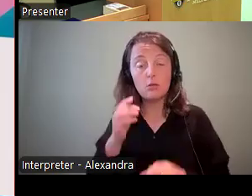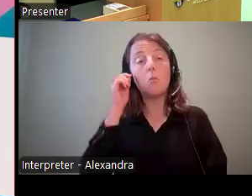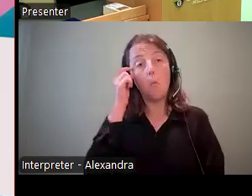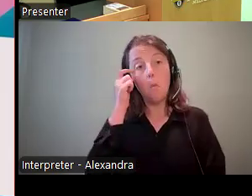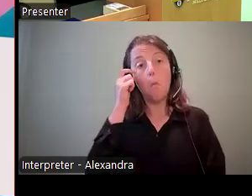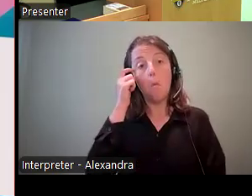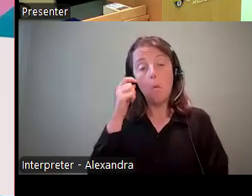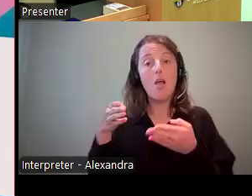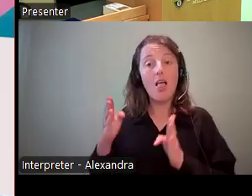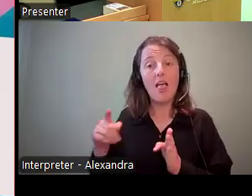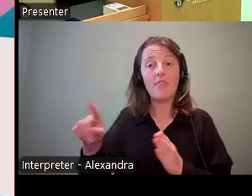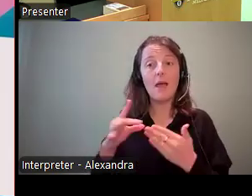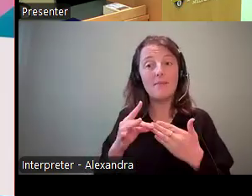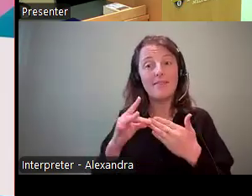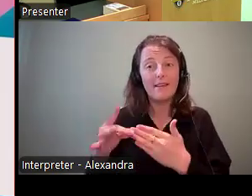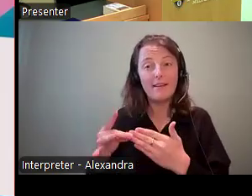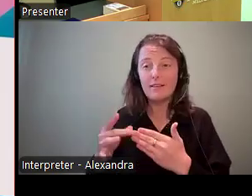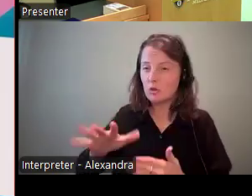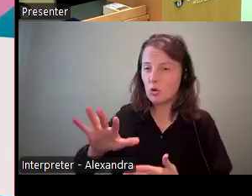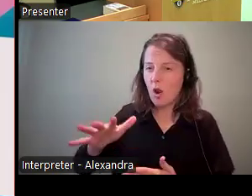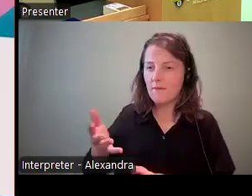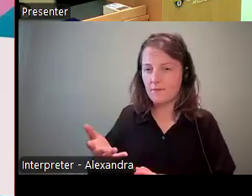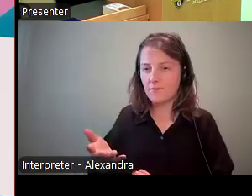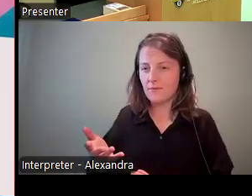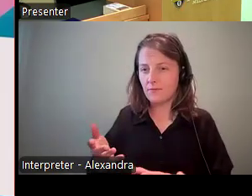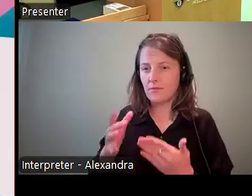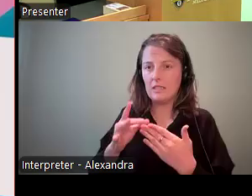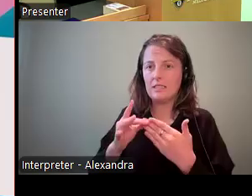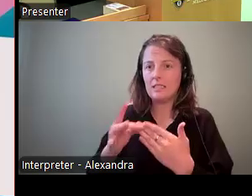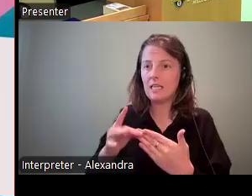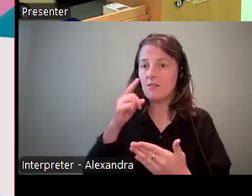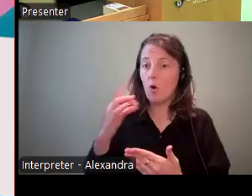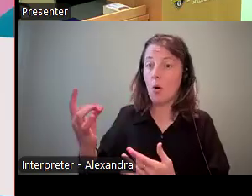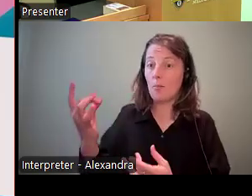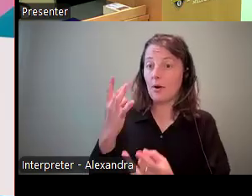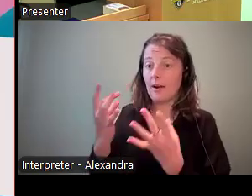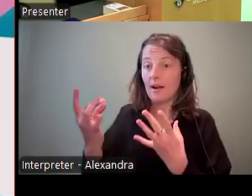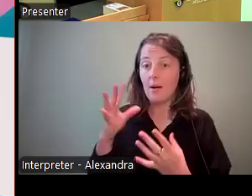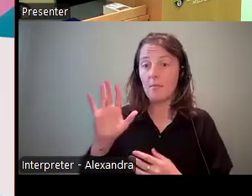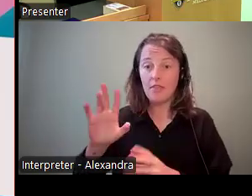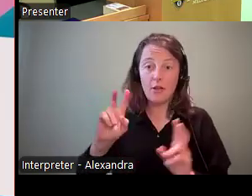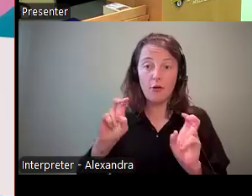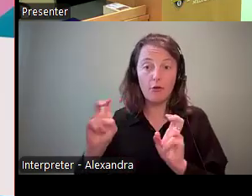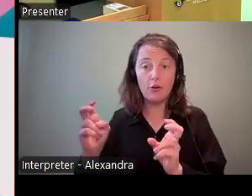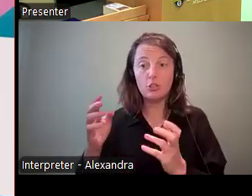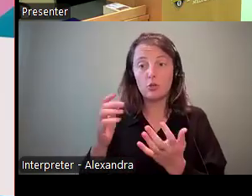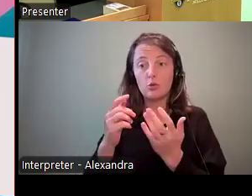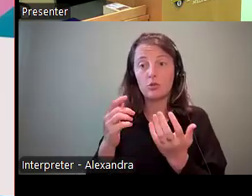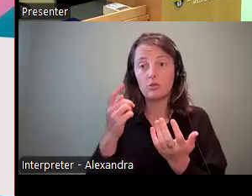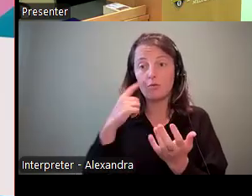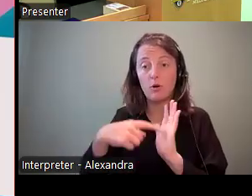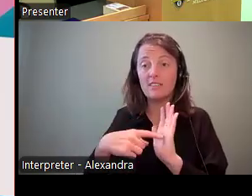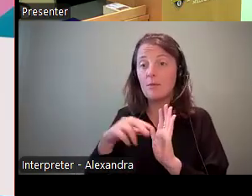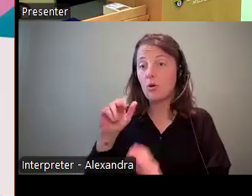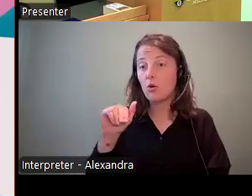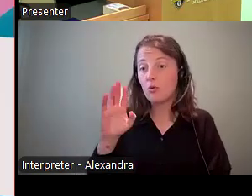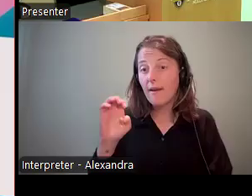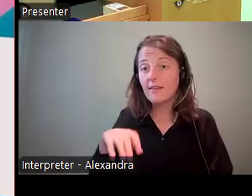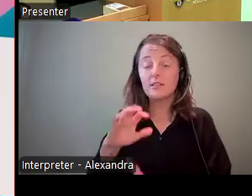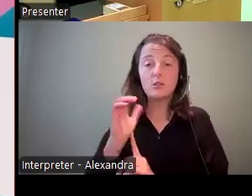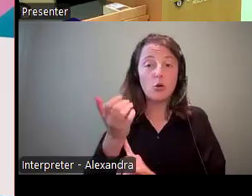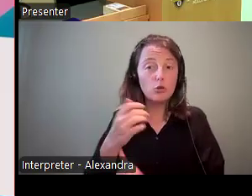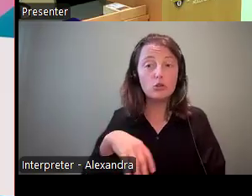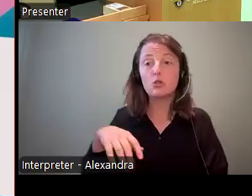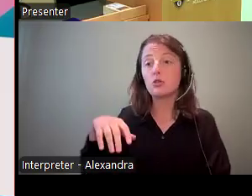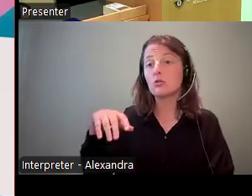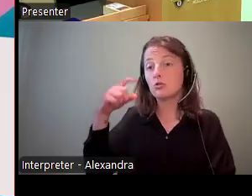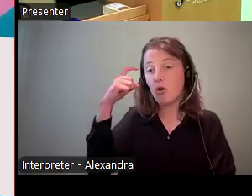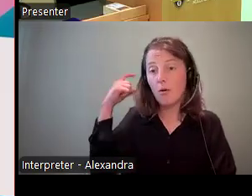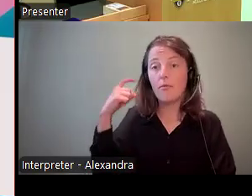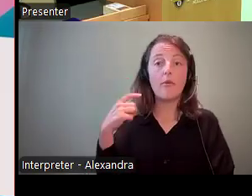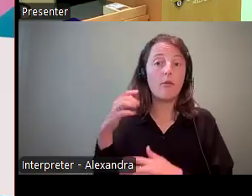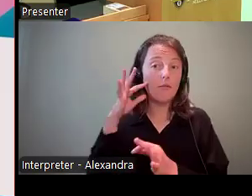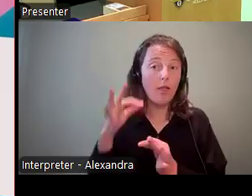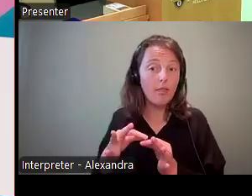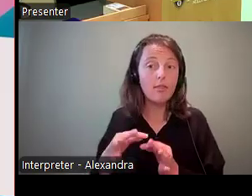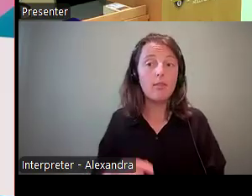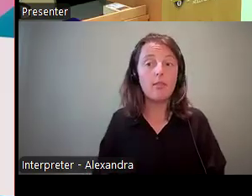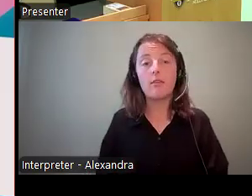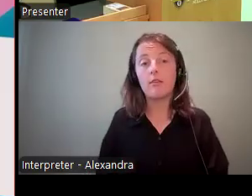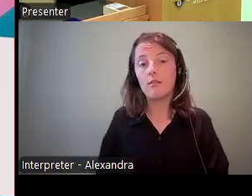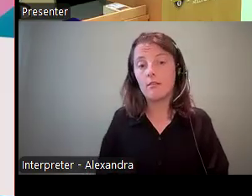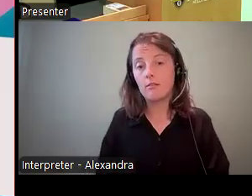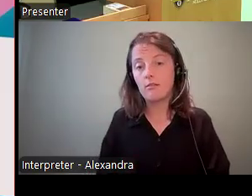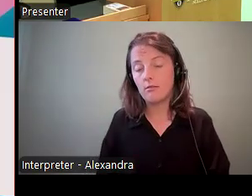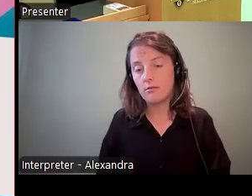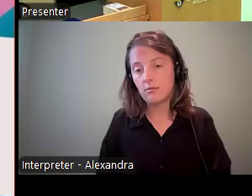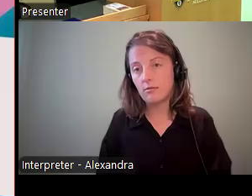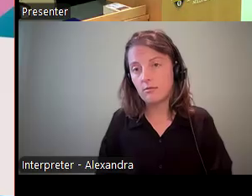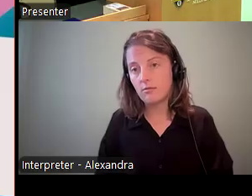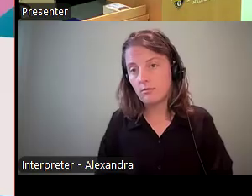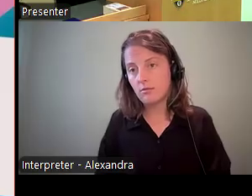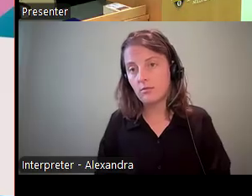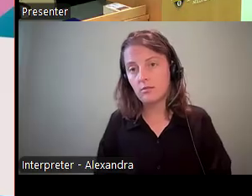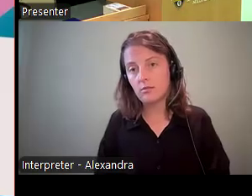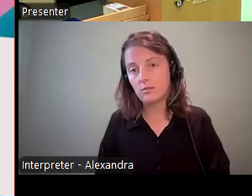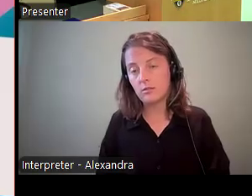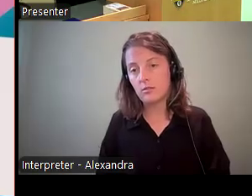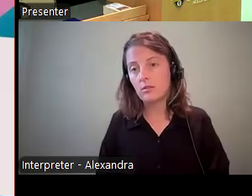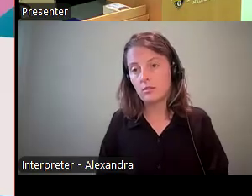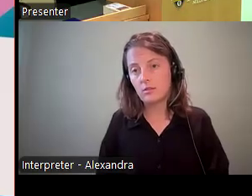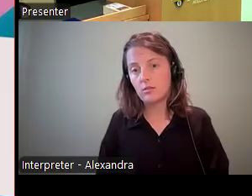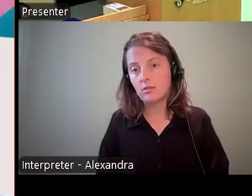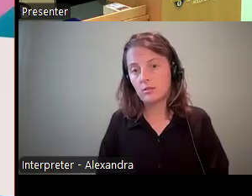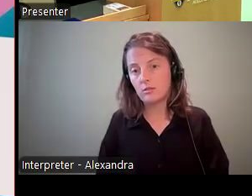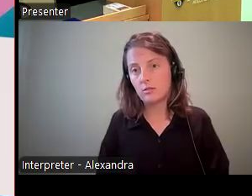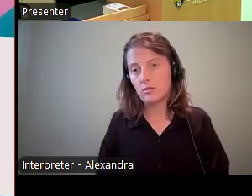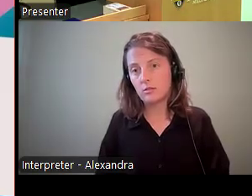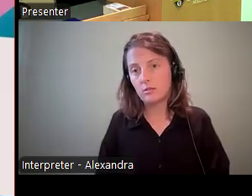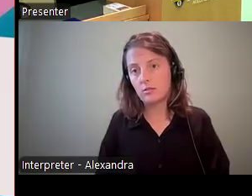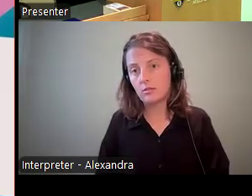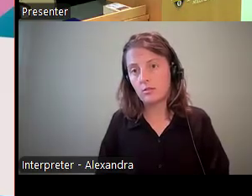lead. would you say to take the lead in bringing up those issues of race, culture, trauma, faith,